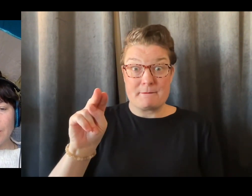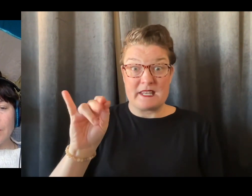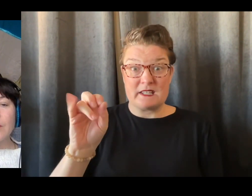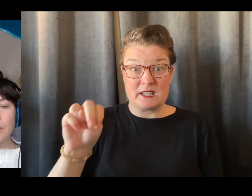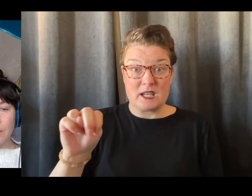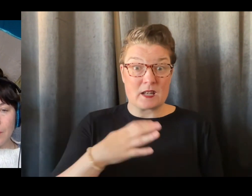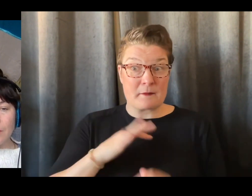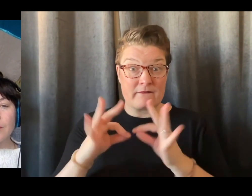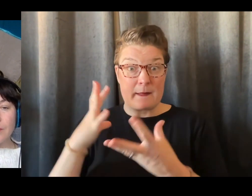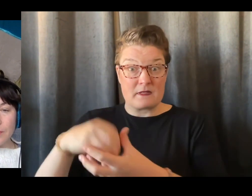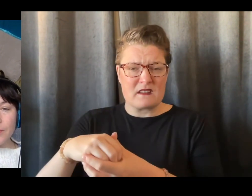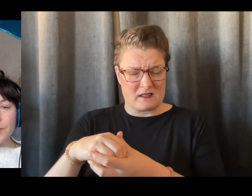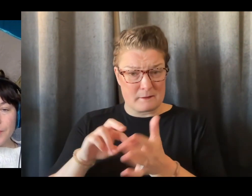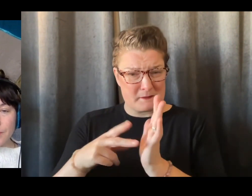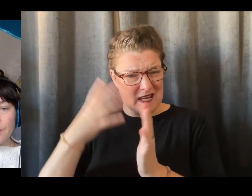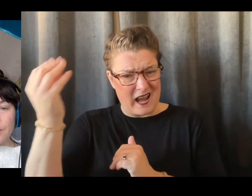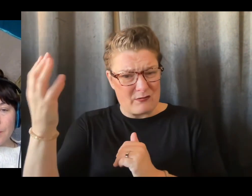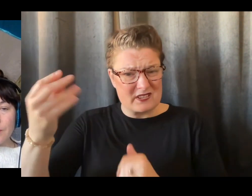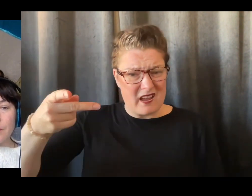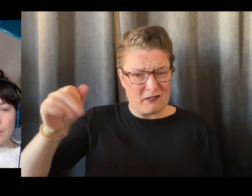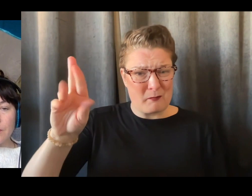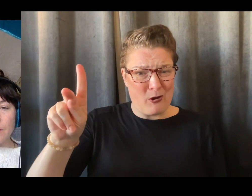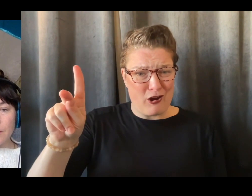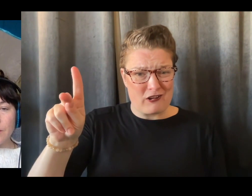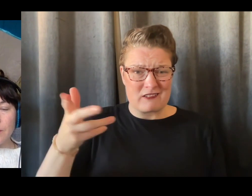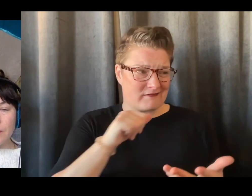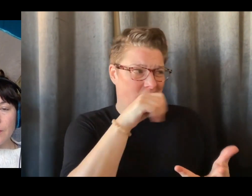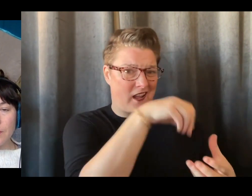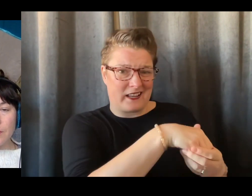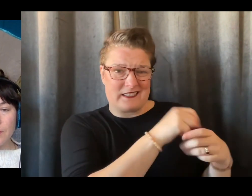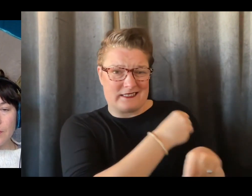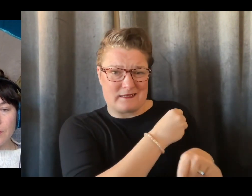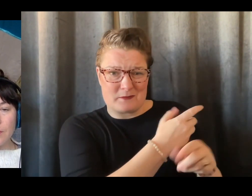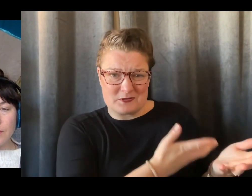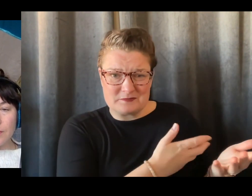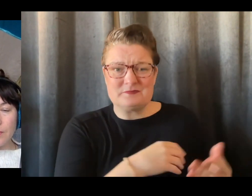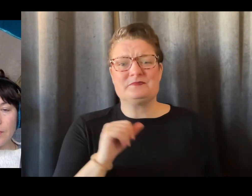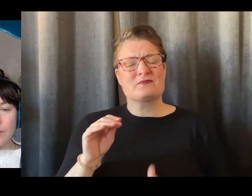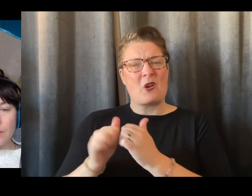How do you create your connection to yourself, to land, to people, to community, to home.